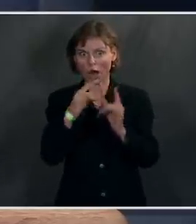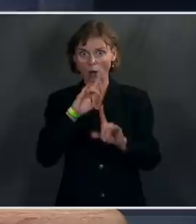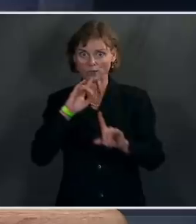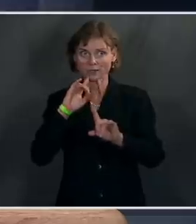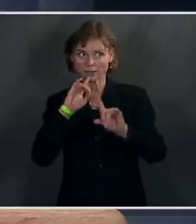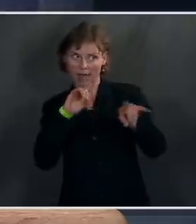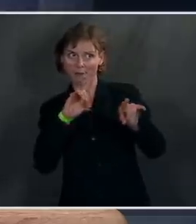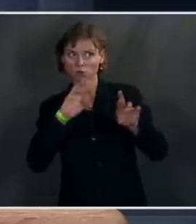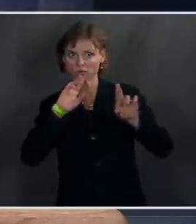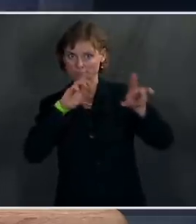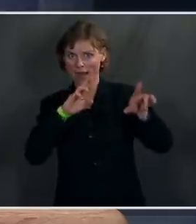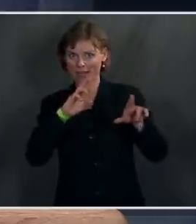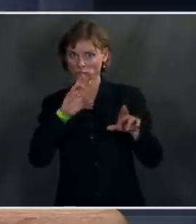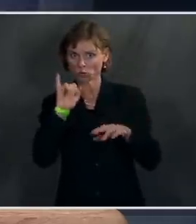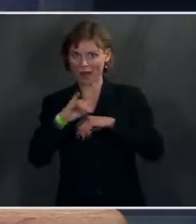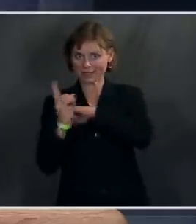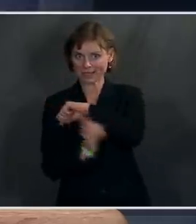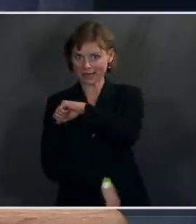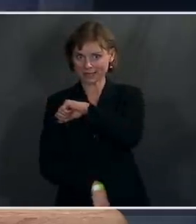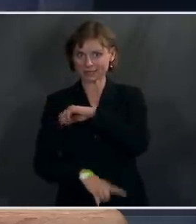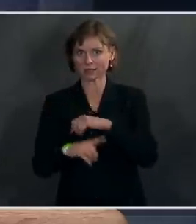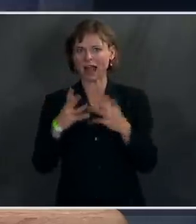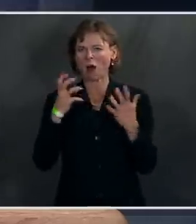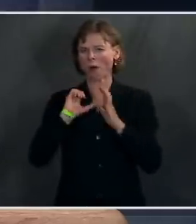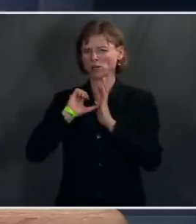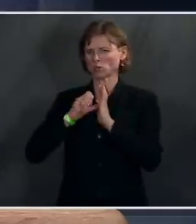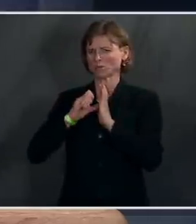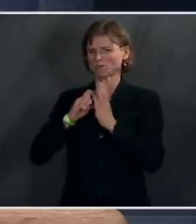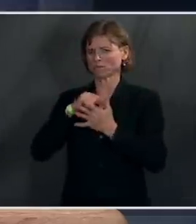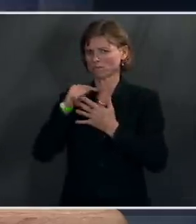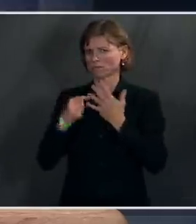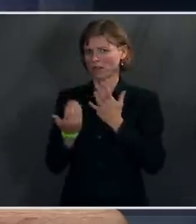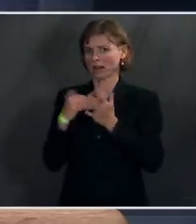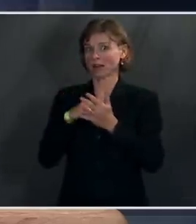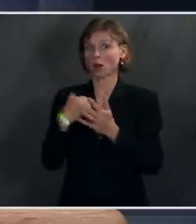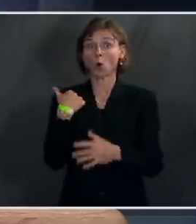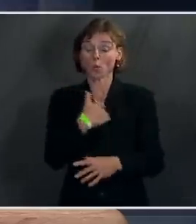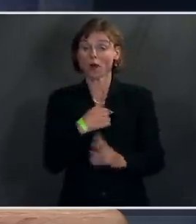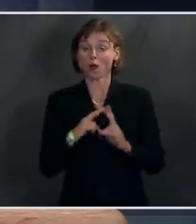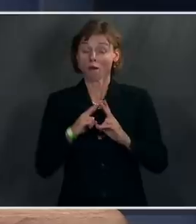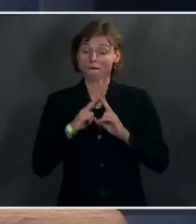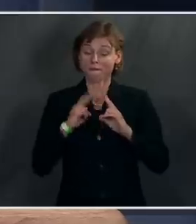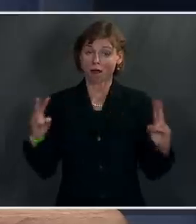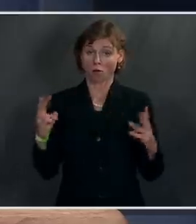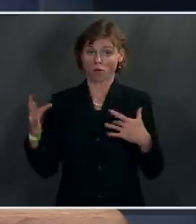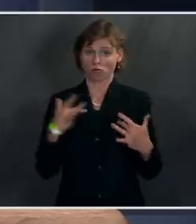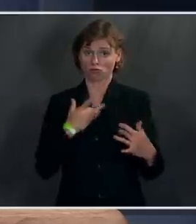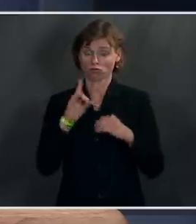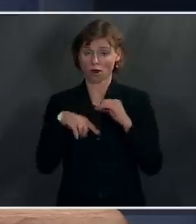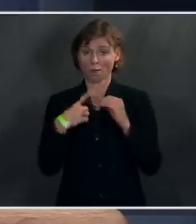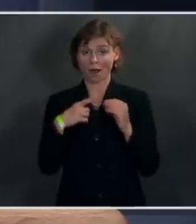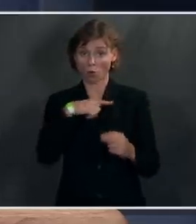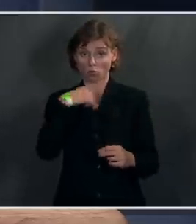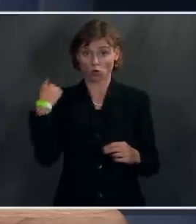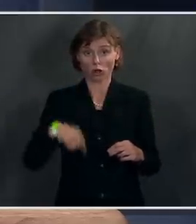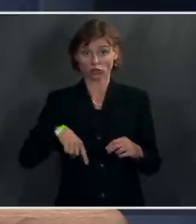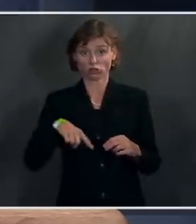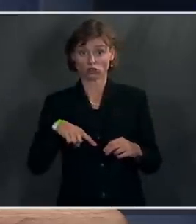I will just -- let me reiterate some of the pieces from here. We are deeply concerned by Russian authorities' efforts, decision, I should say,